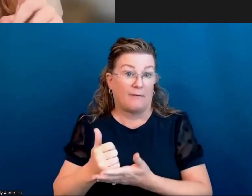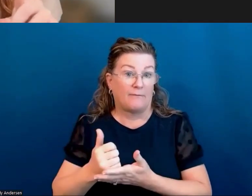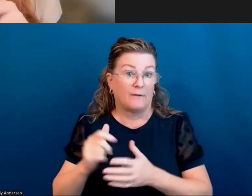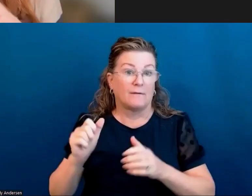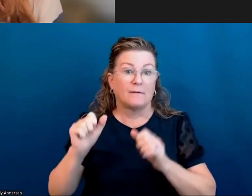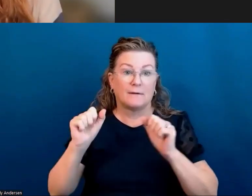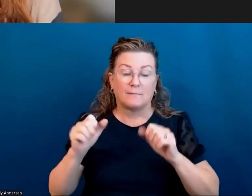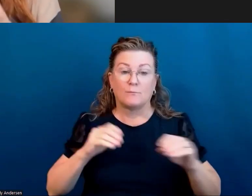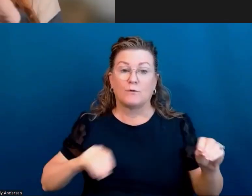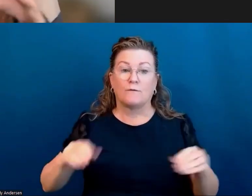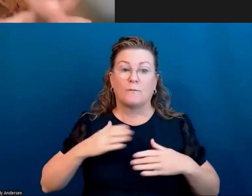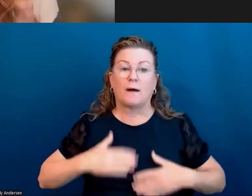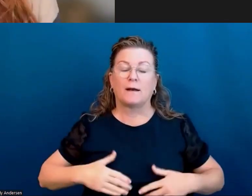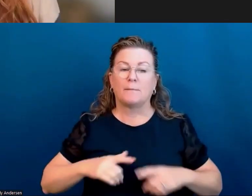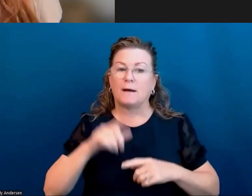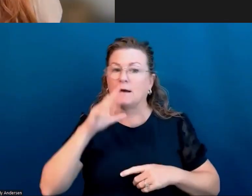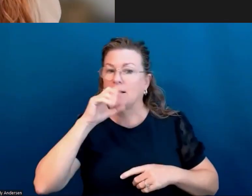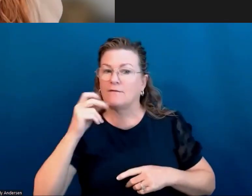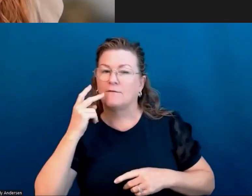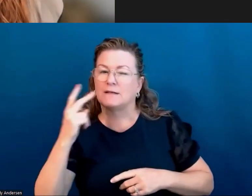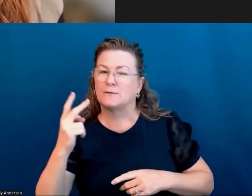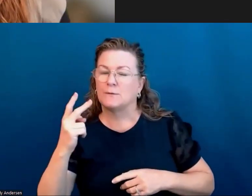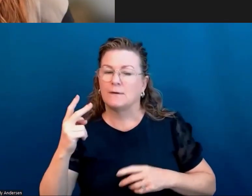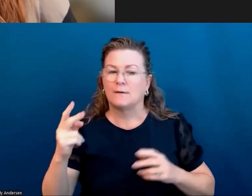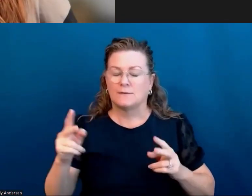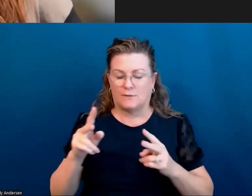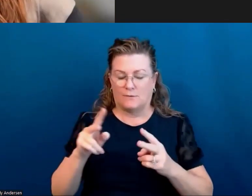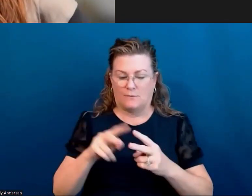attracted to visual. How do I incorporate both of those into